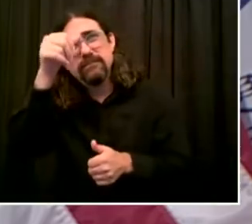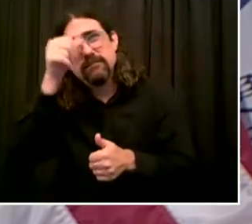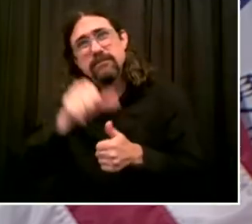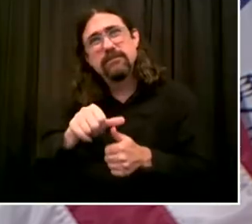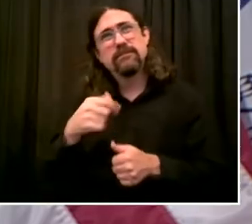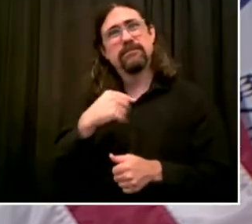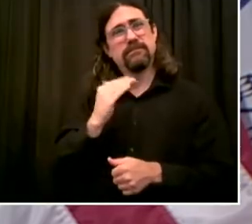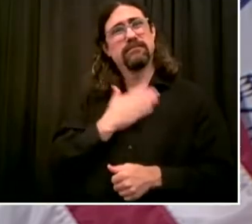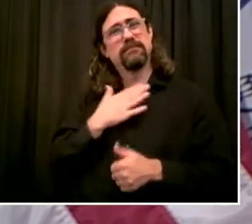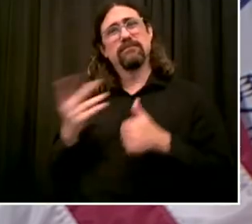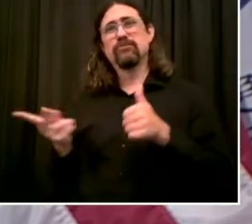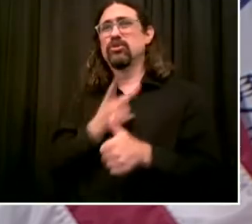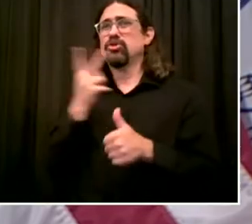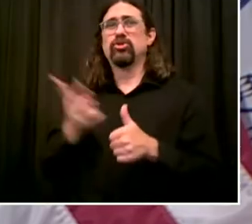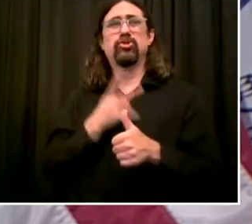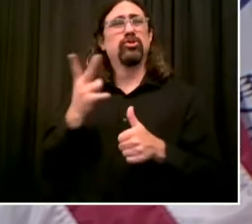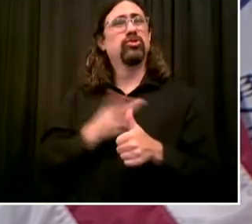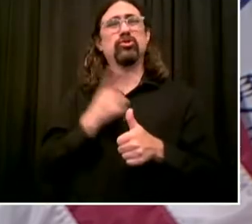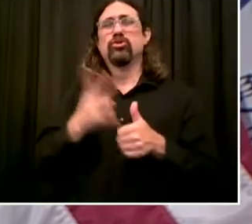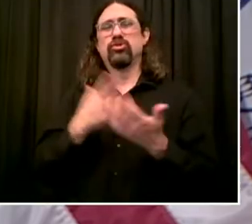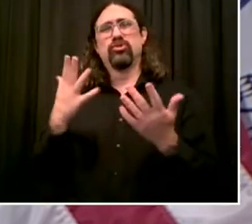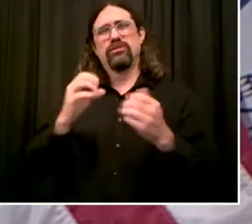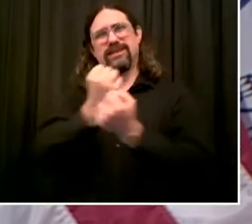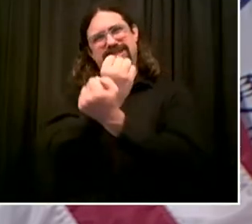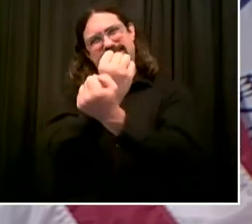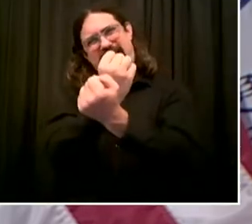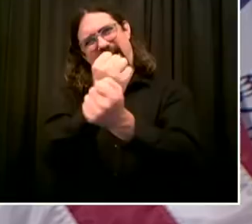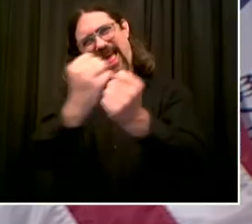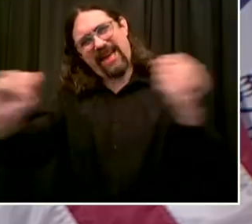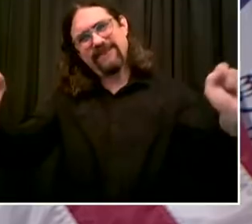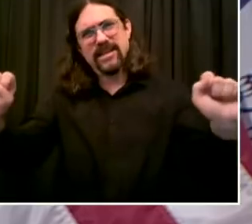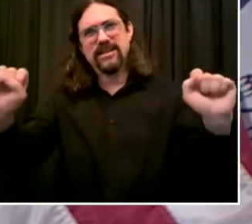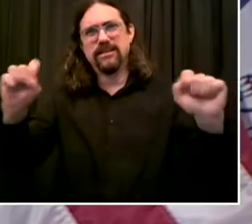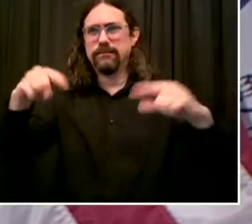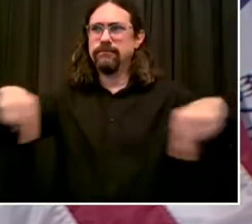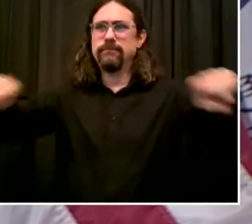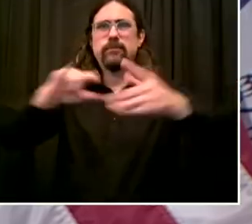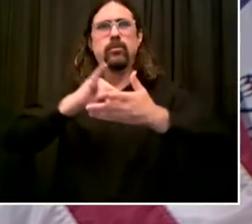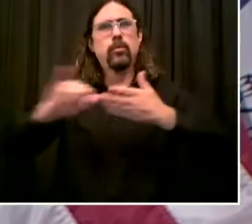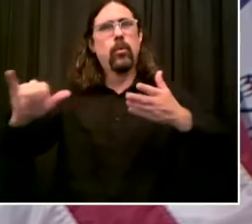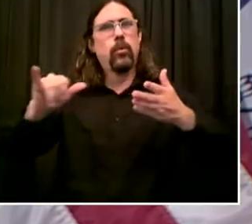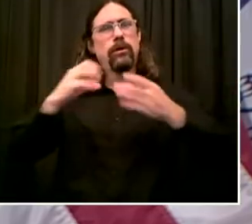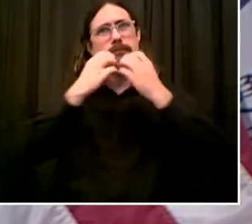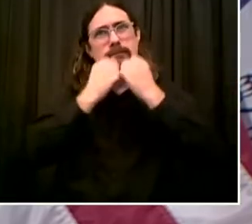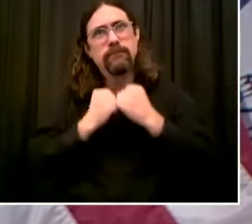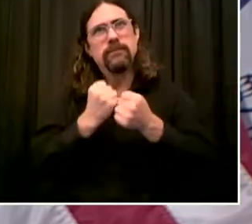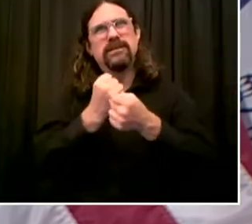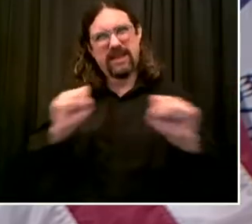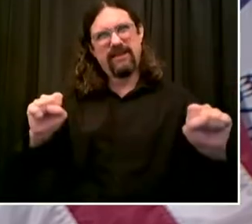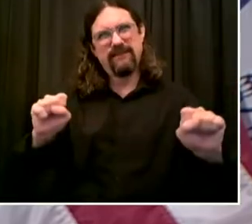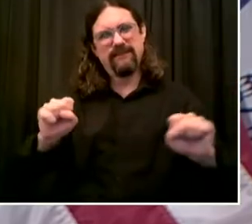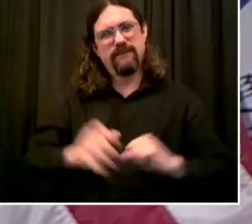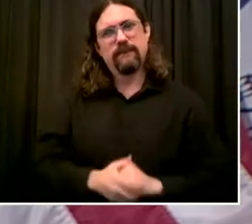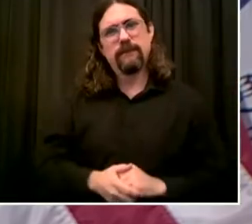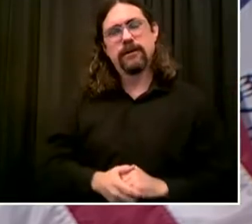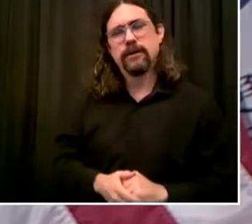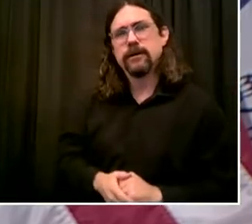AND I SET A HIGH BAR. I AHVETO BEOCMFROTABLE THAT WE CAN DO THIS IN A MANNER OF KEEPING THE COMMUNITY SAFE AND I AM.